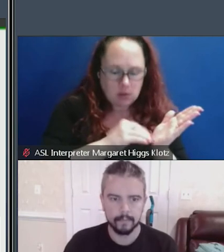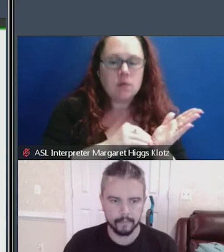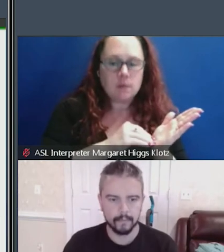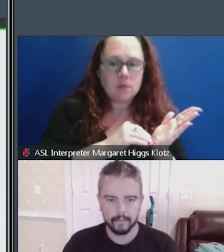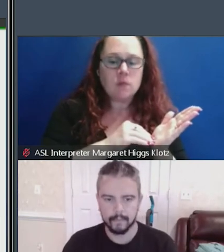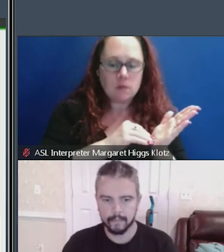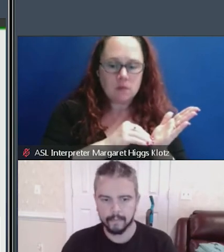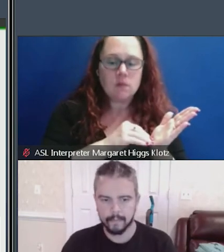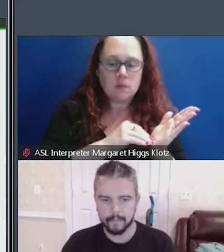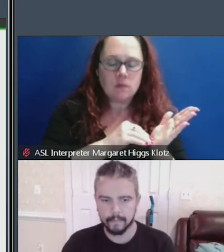And we see here and